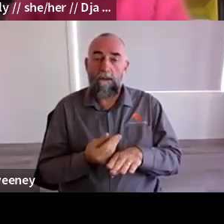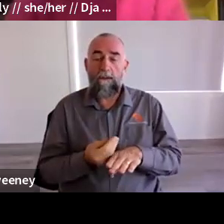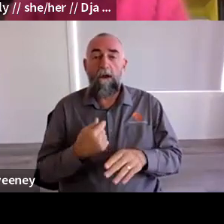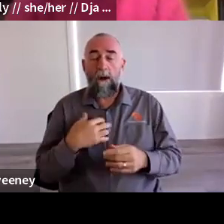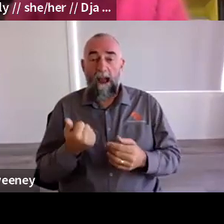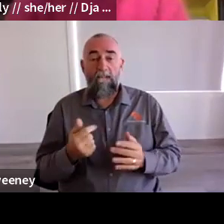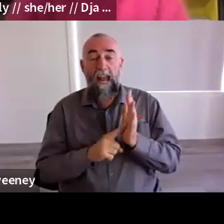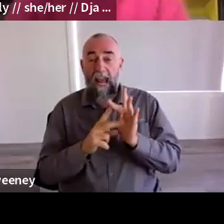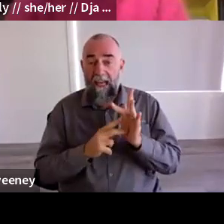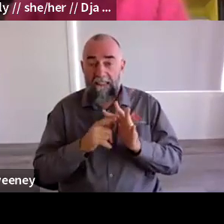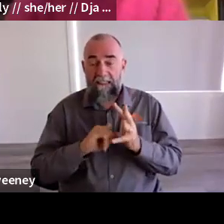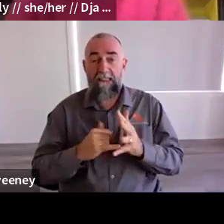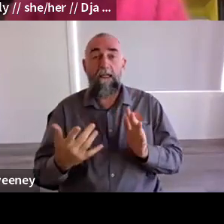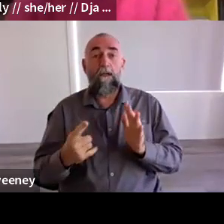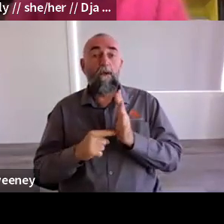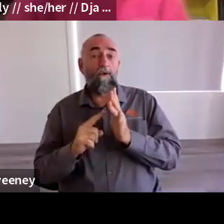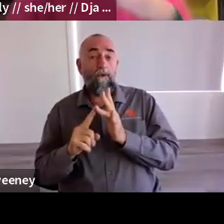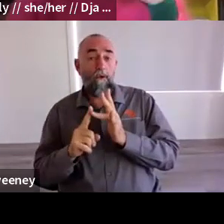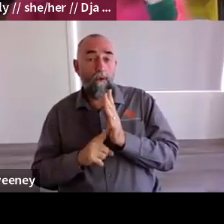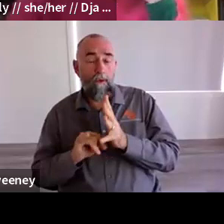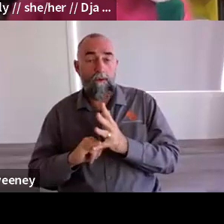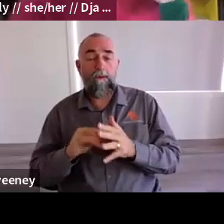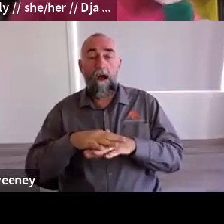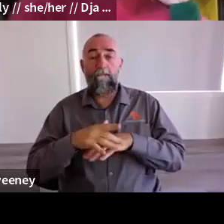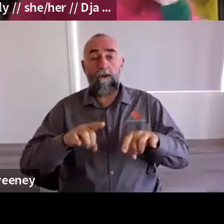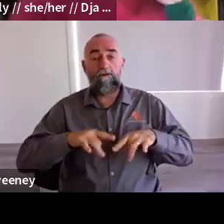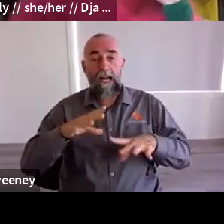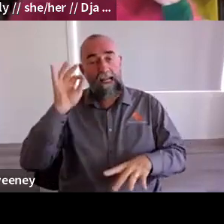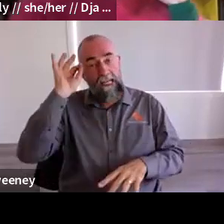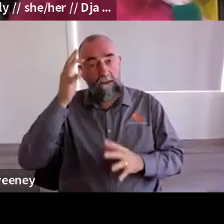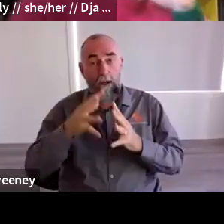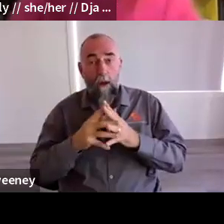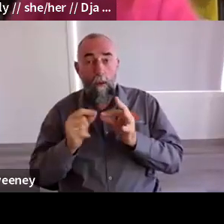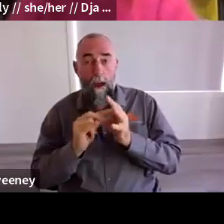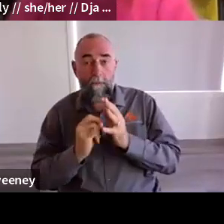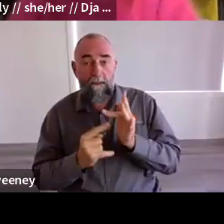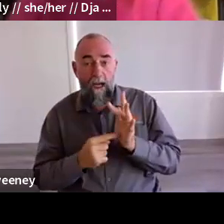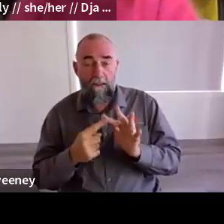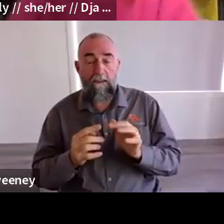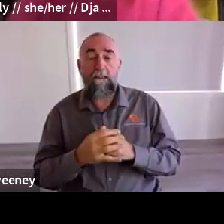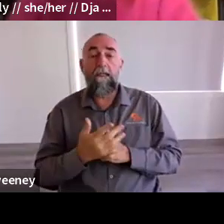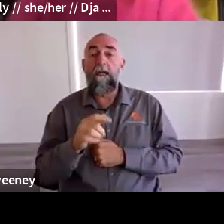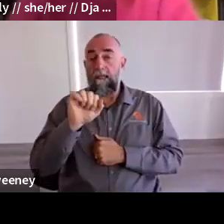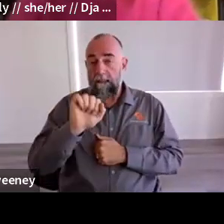around resources. And I just thought it's worth mentioning that we'll have